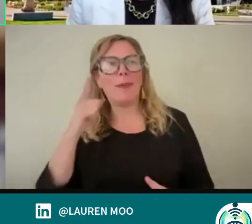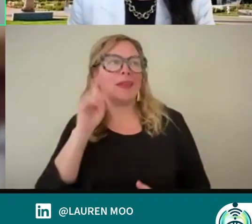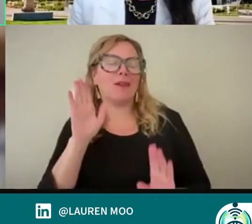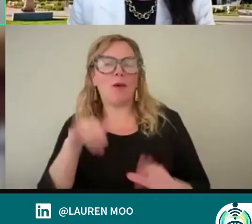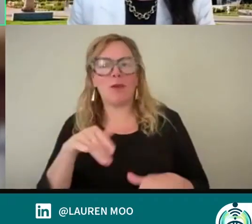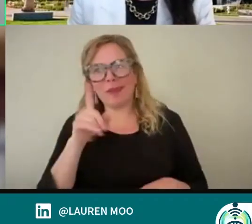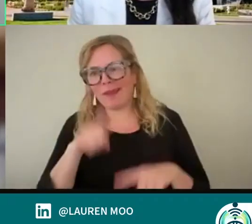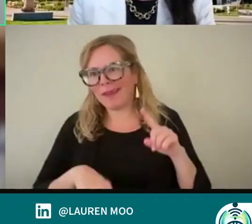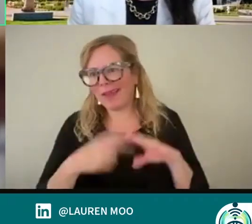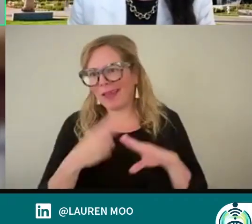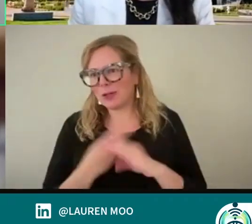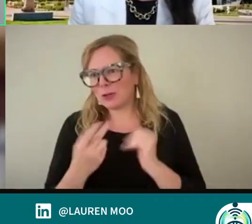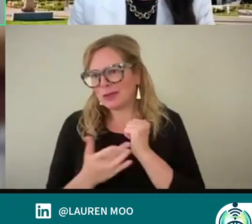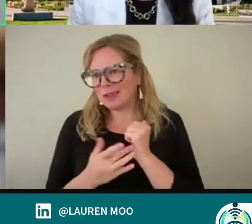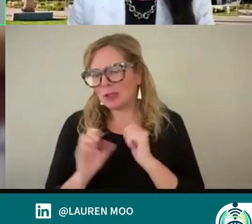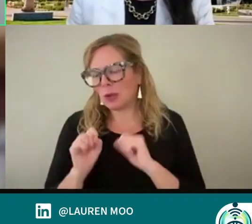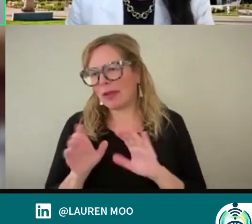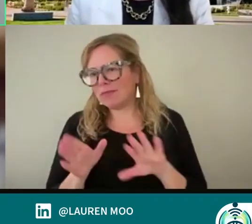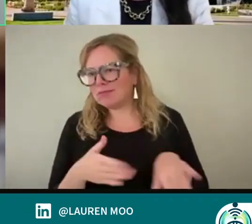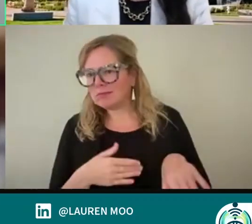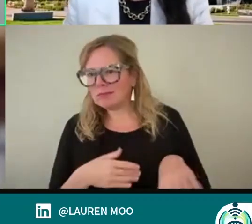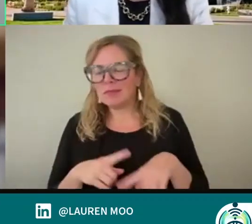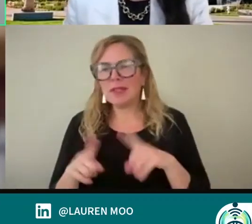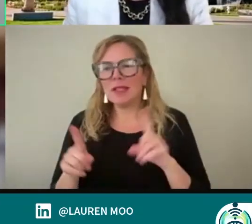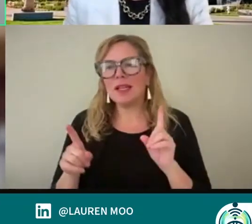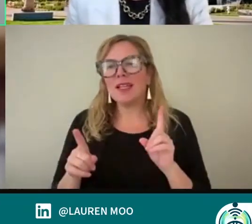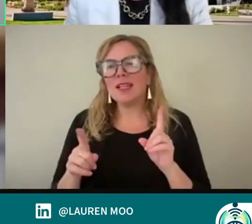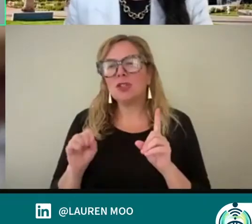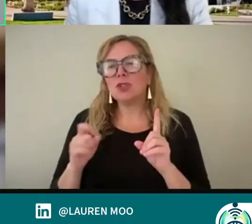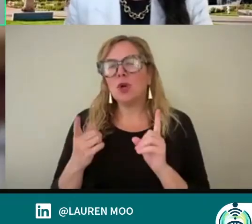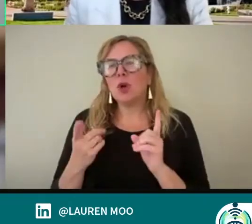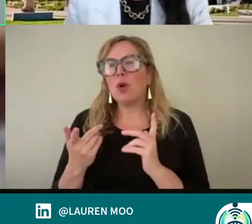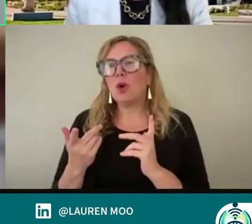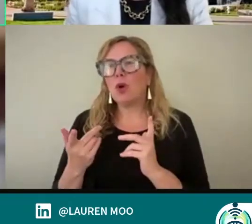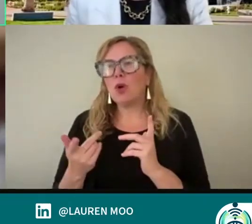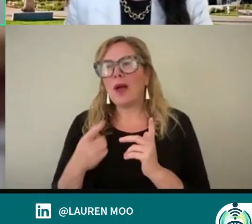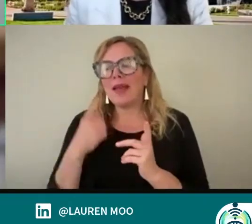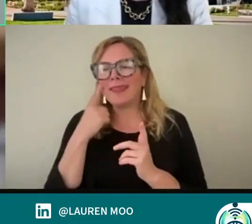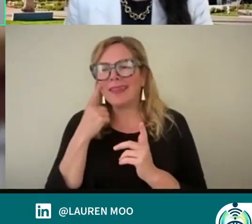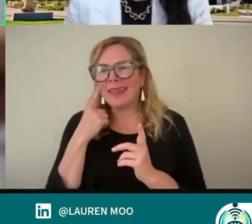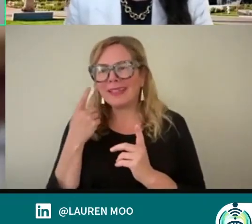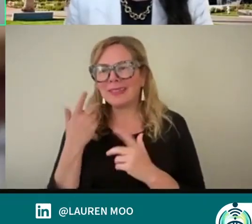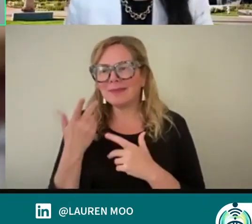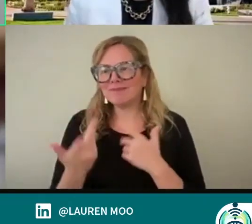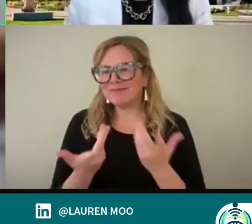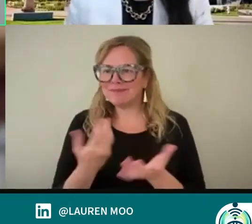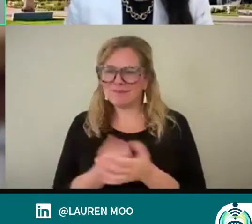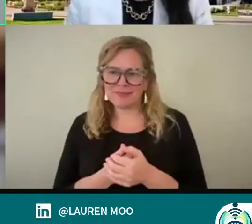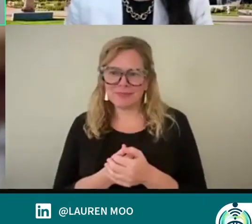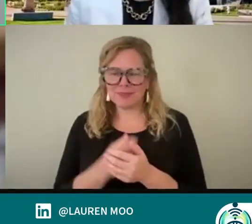sort of lukewarm fashion. So I think I don't welcome there being overuse,